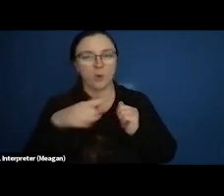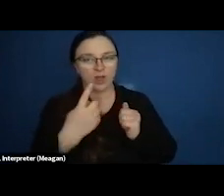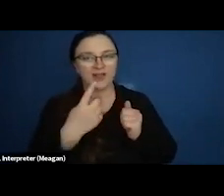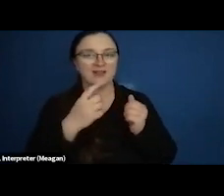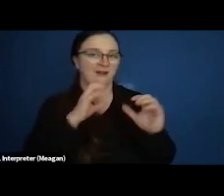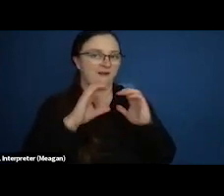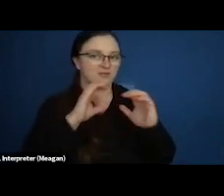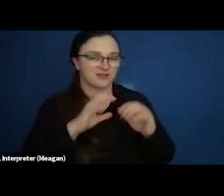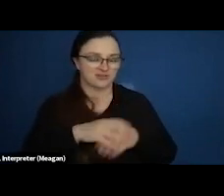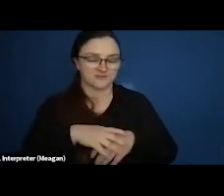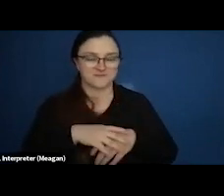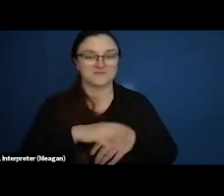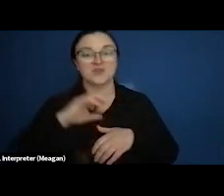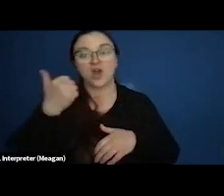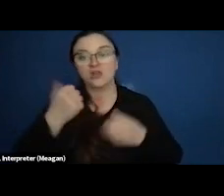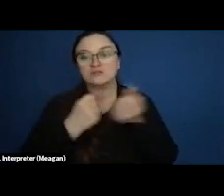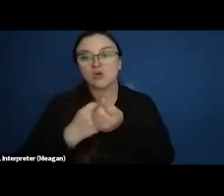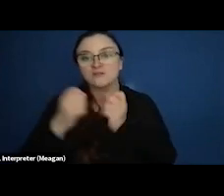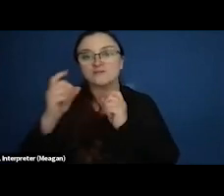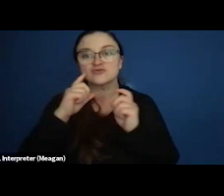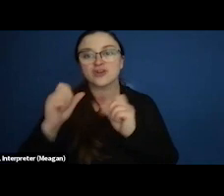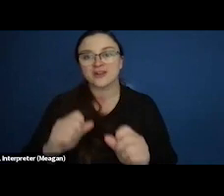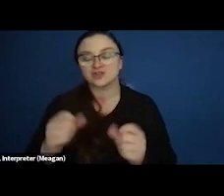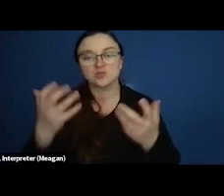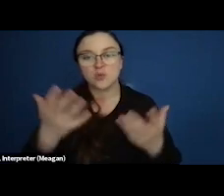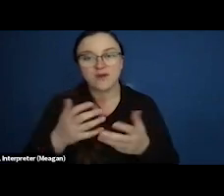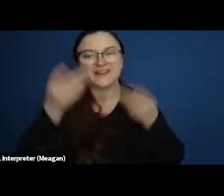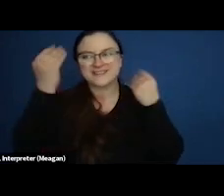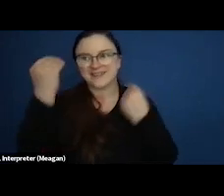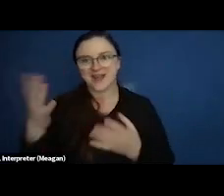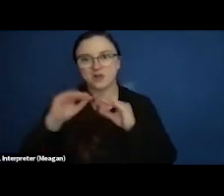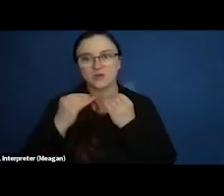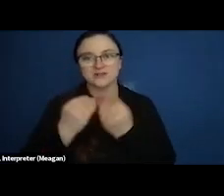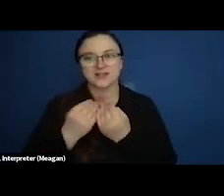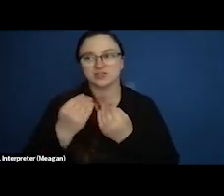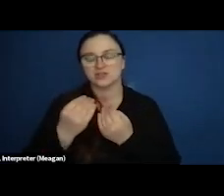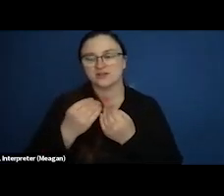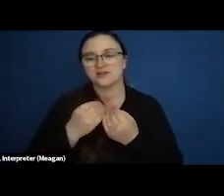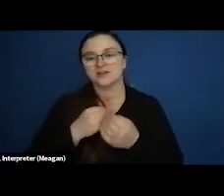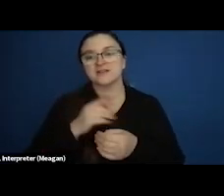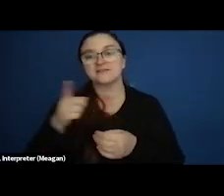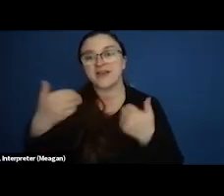Another supportive strategy is letting organizations know that they may have the option of partnering